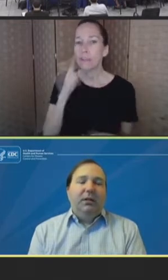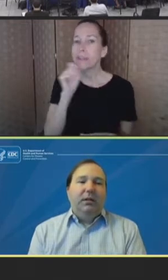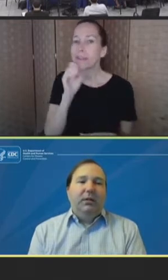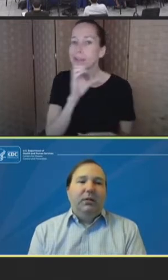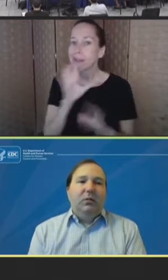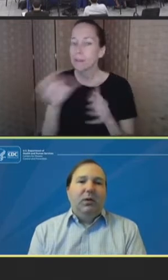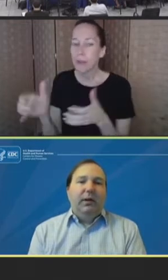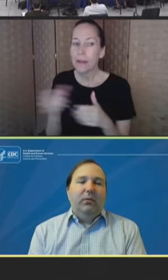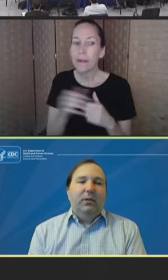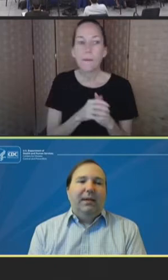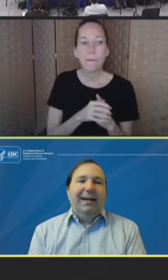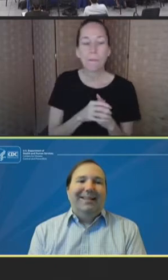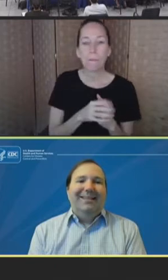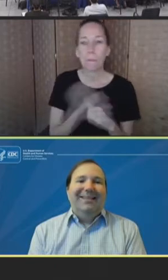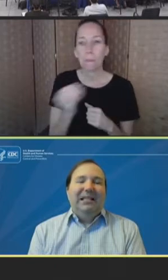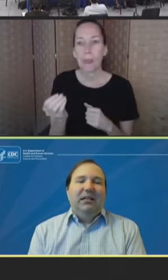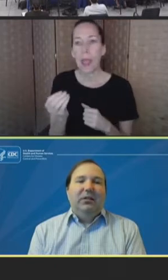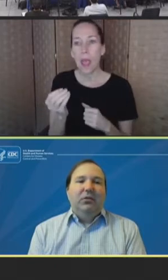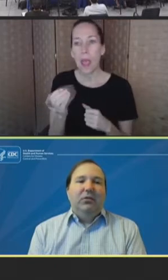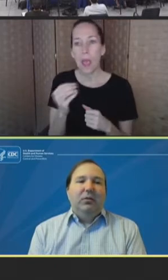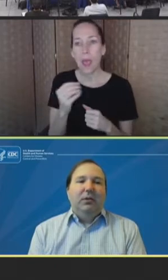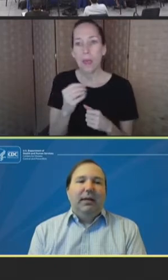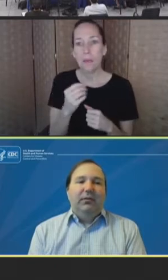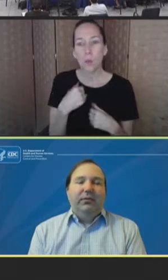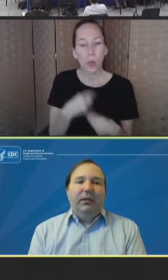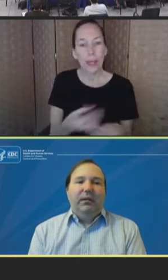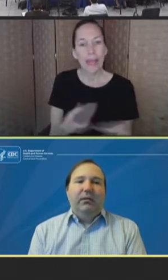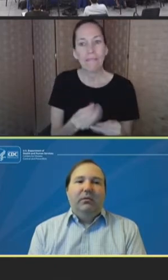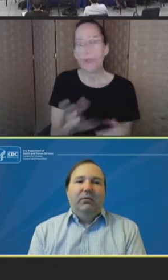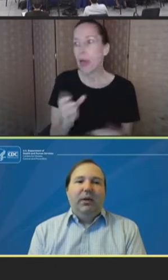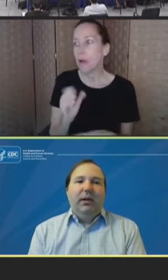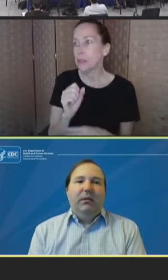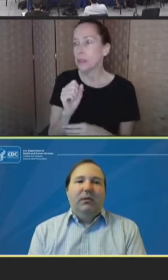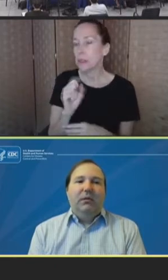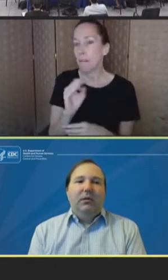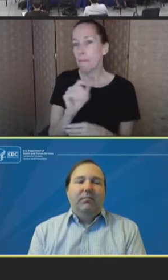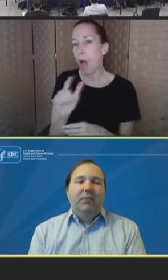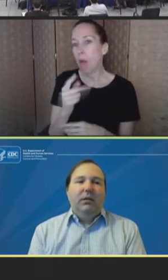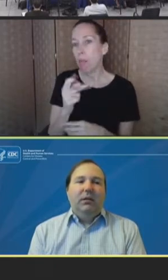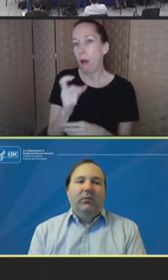And so while that was not a concern that was identified in the clinical trials, it does